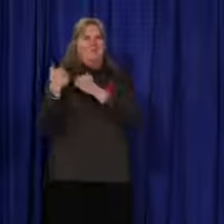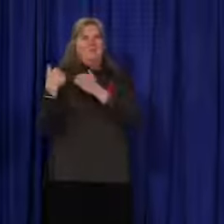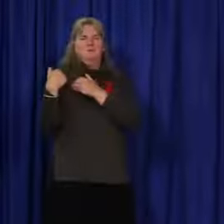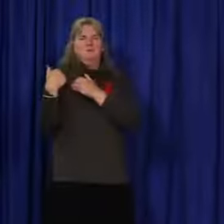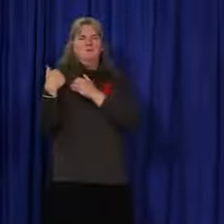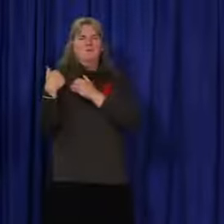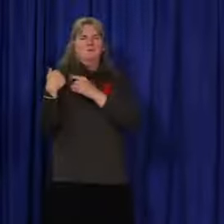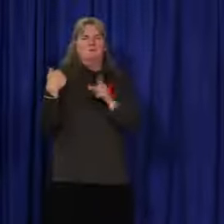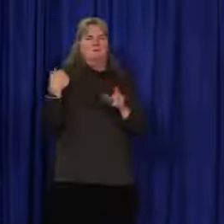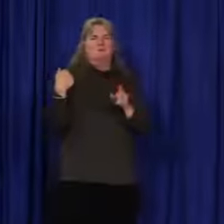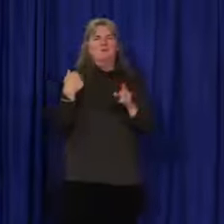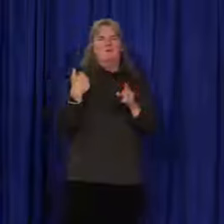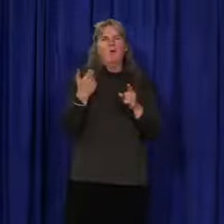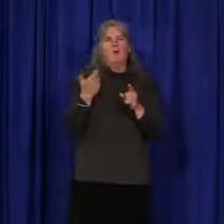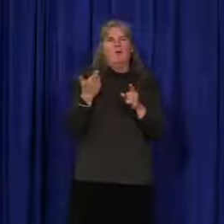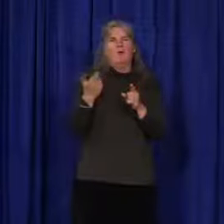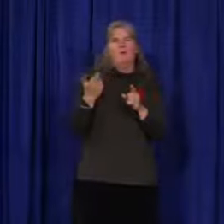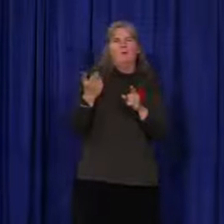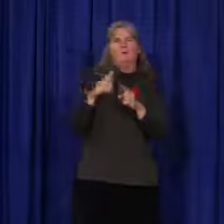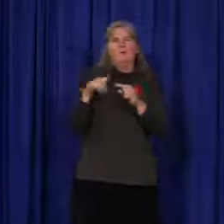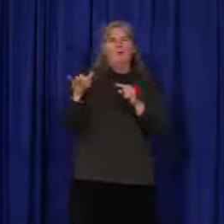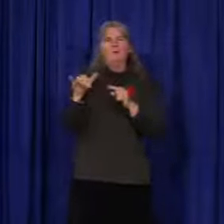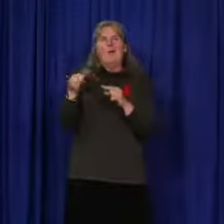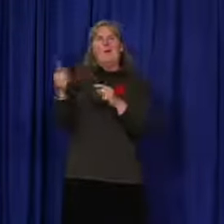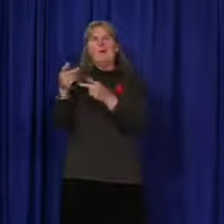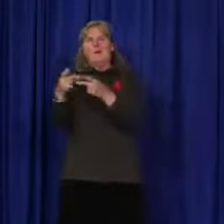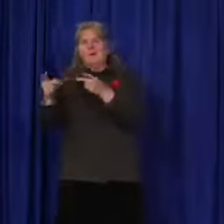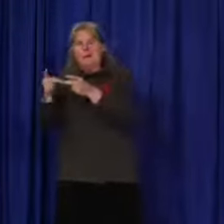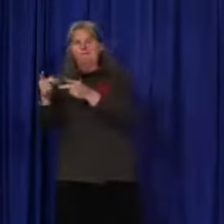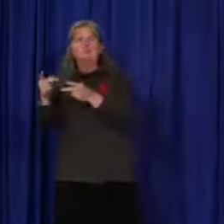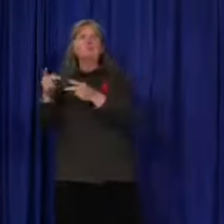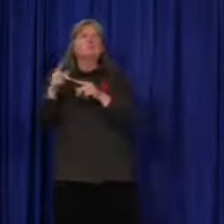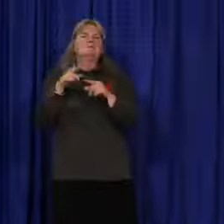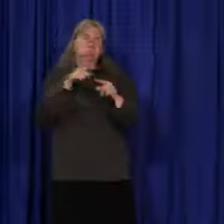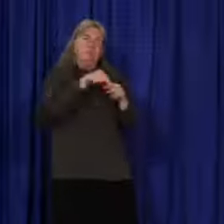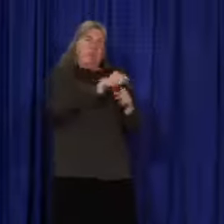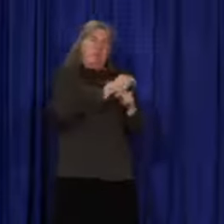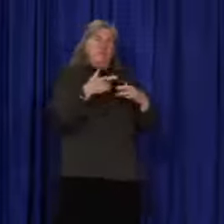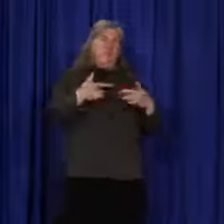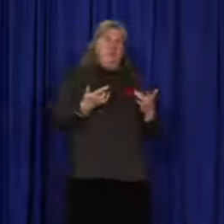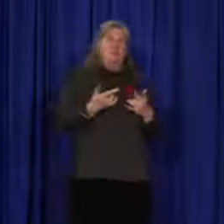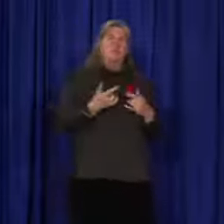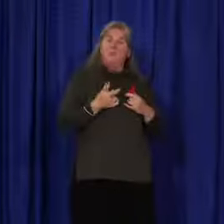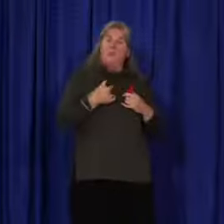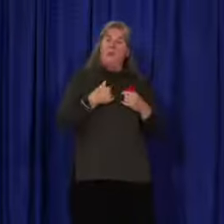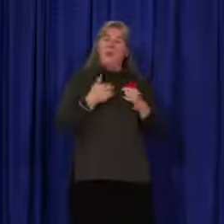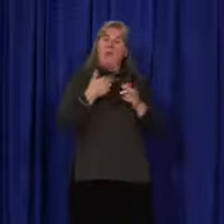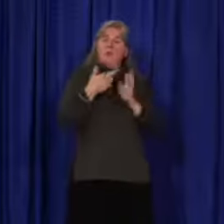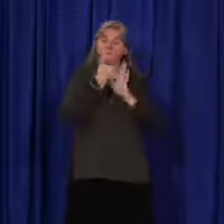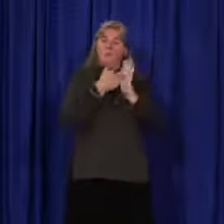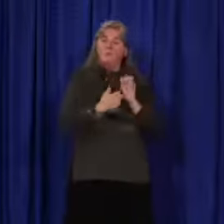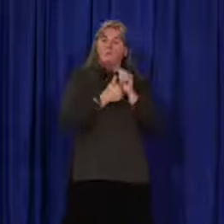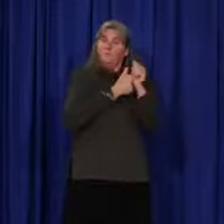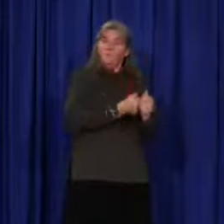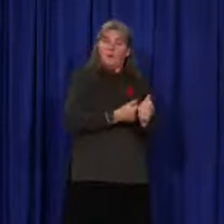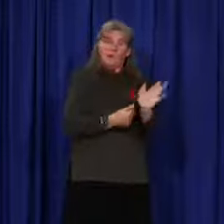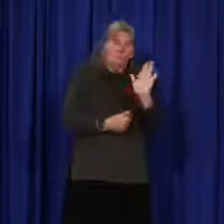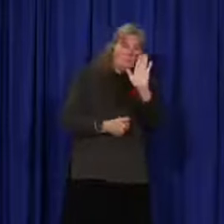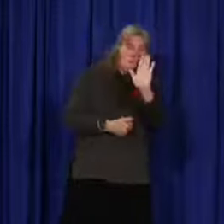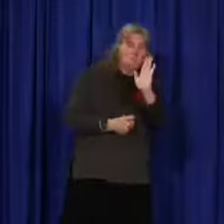and then it's really matching the guidelines to wherever we are in our local phase and then